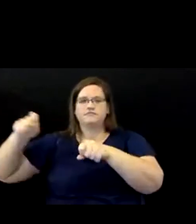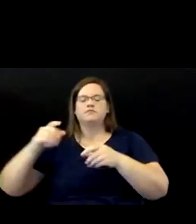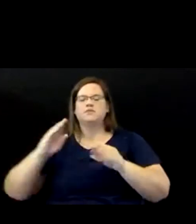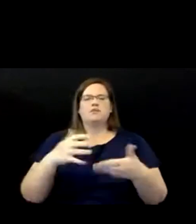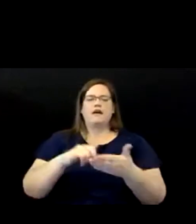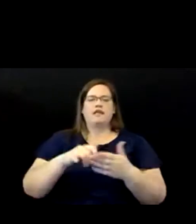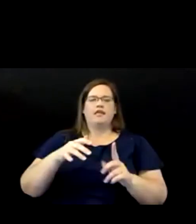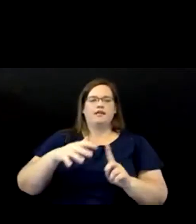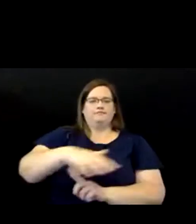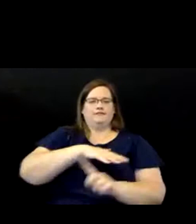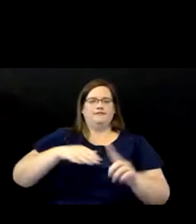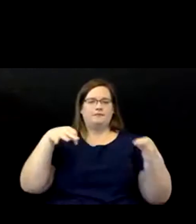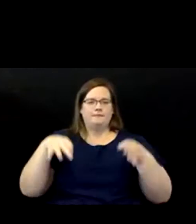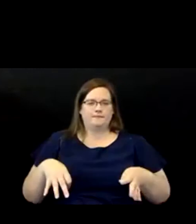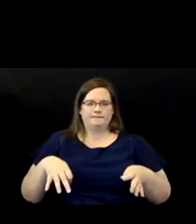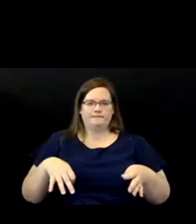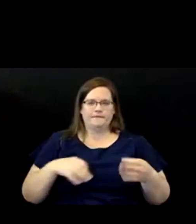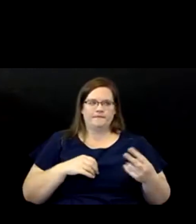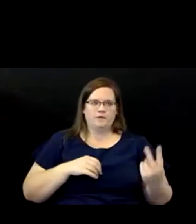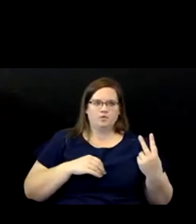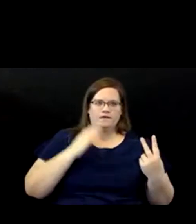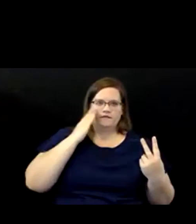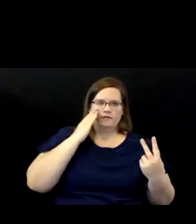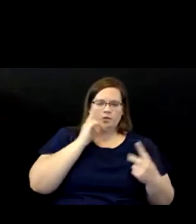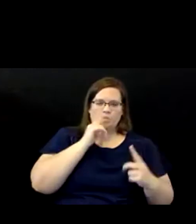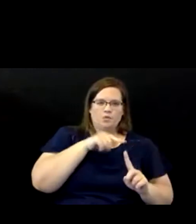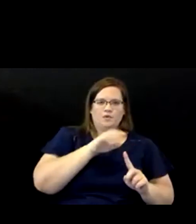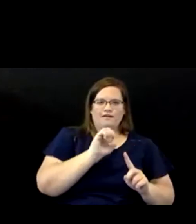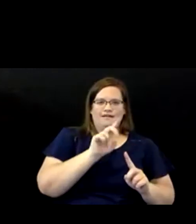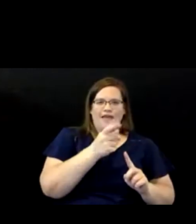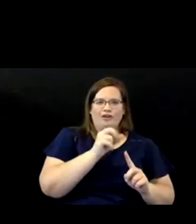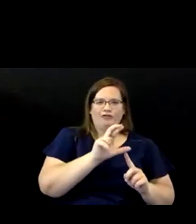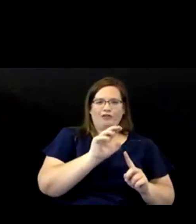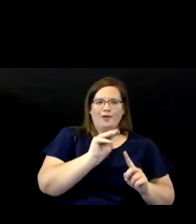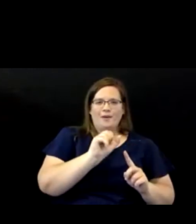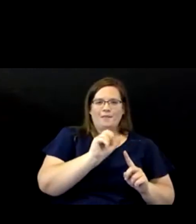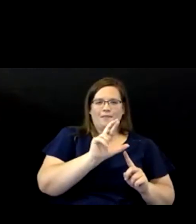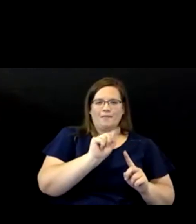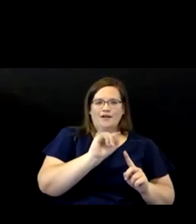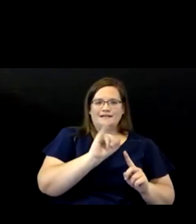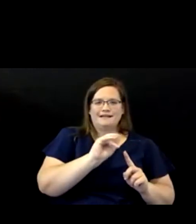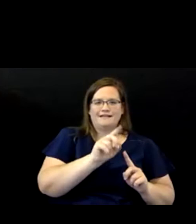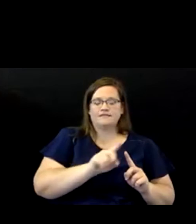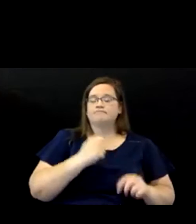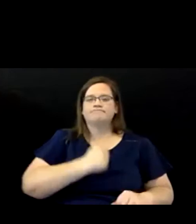are probably two of you who know -- who are familiar with Edgar Martinez . My apologies for not doing that up front.